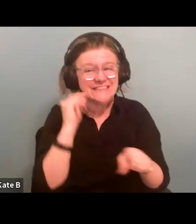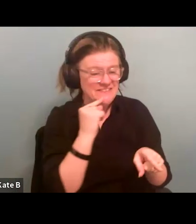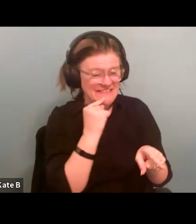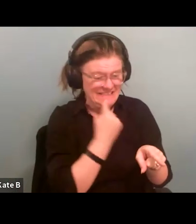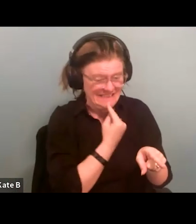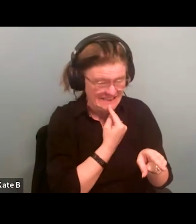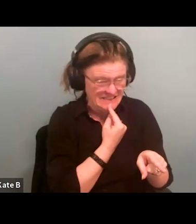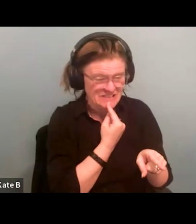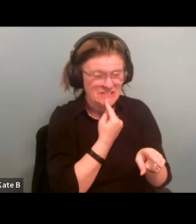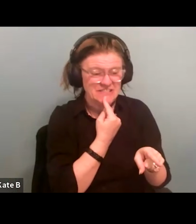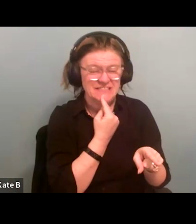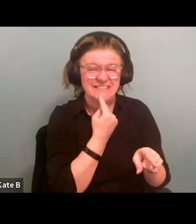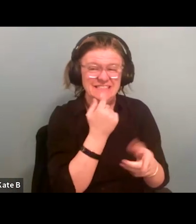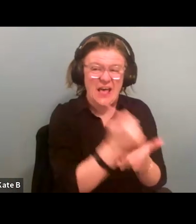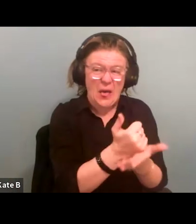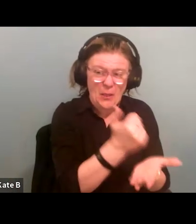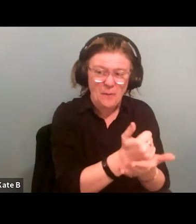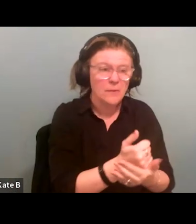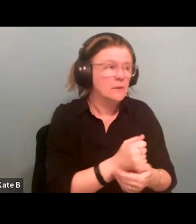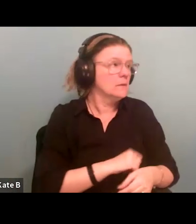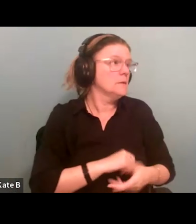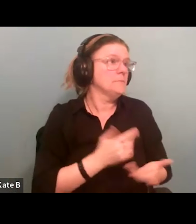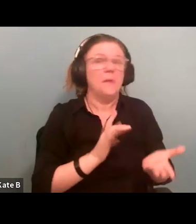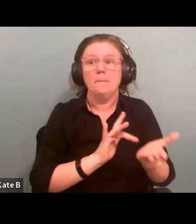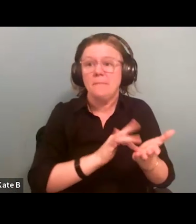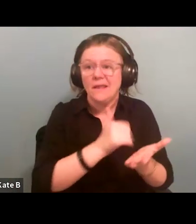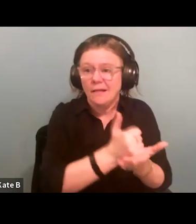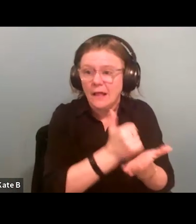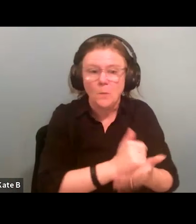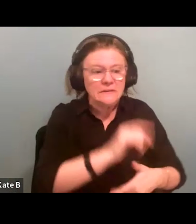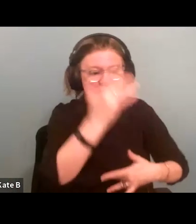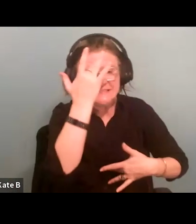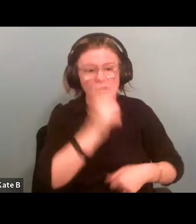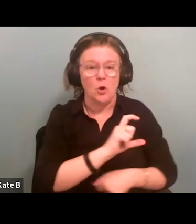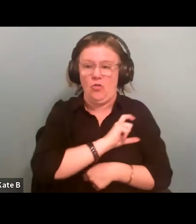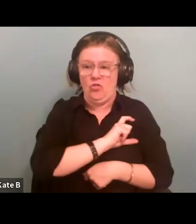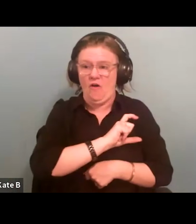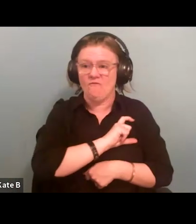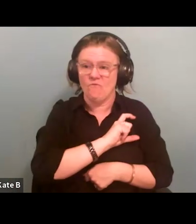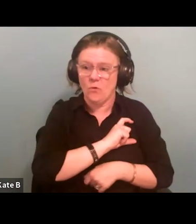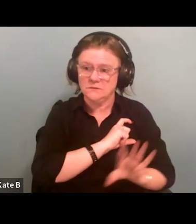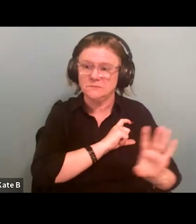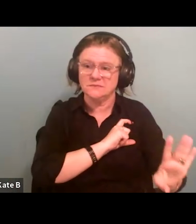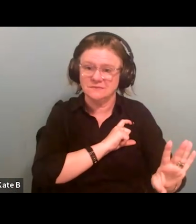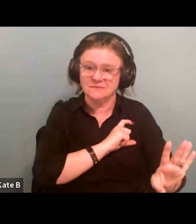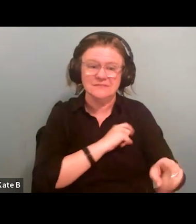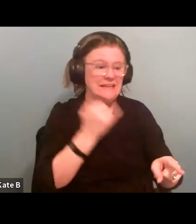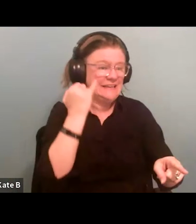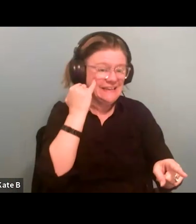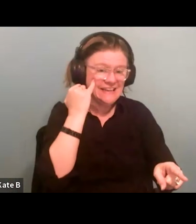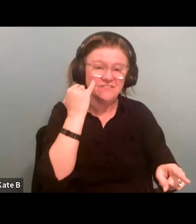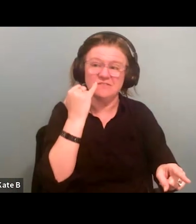need for attention, whether that's medical attention or law enforcement-- I always use the thing, if someone's getting mugged on the street, you